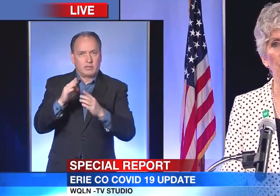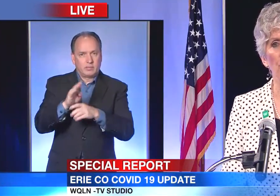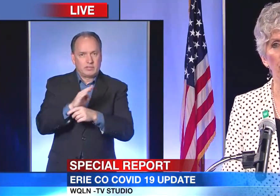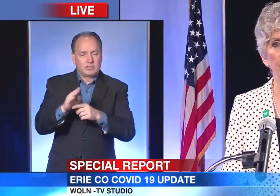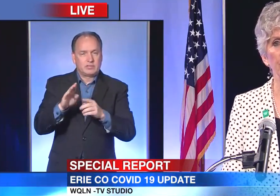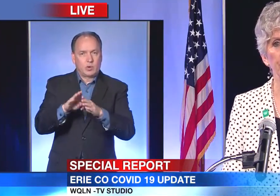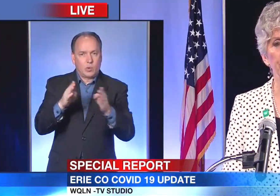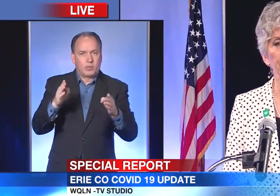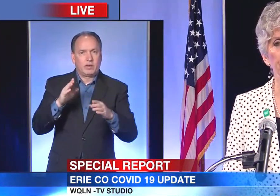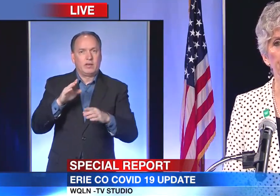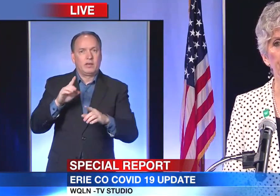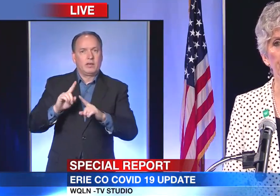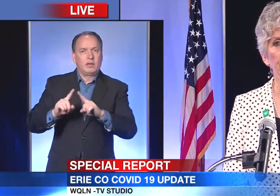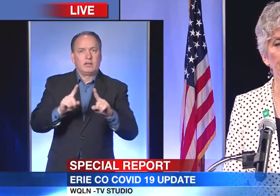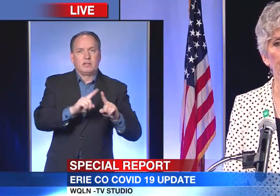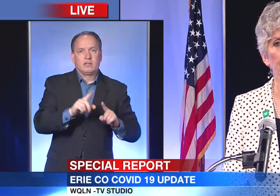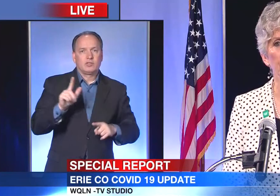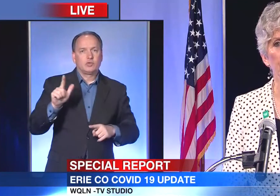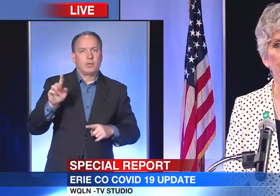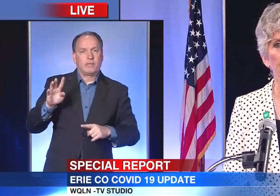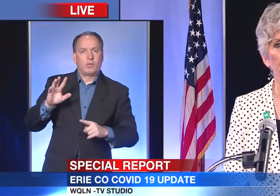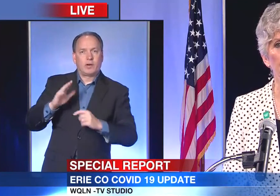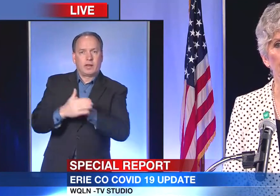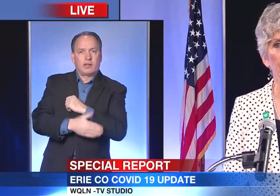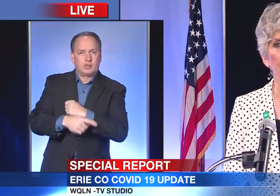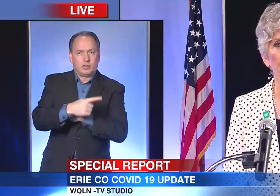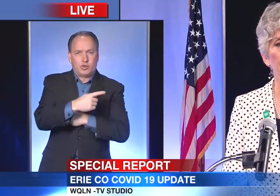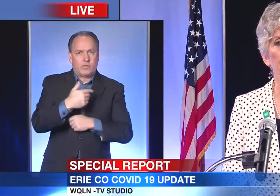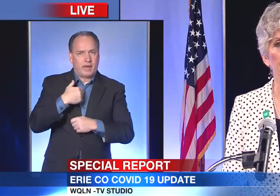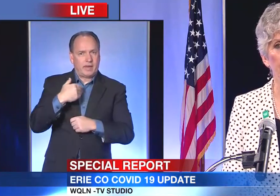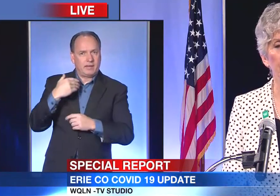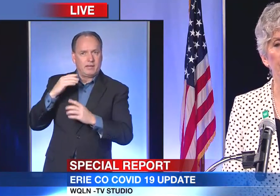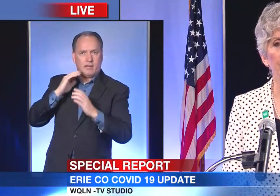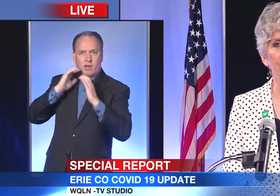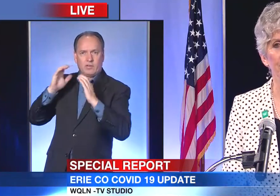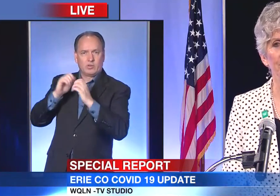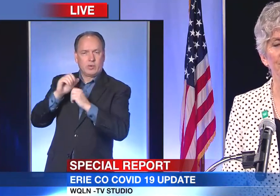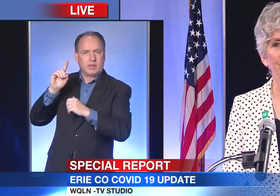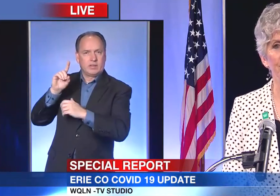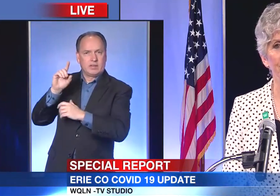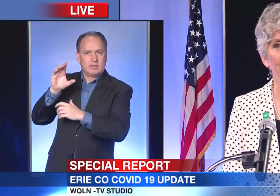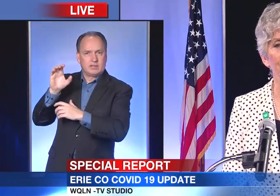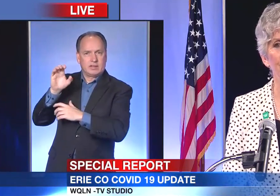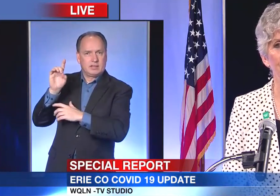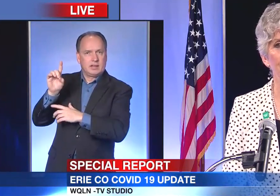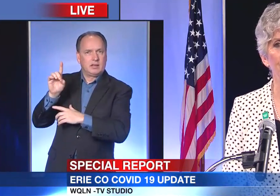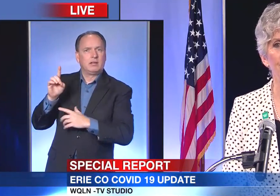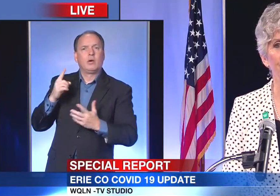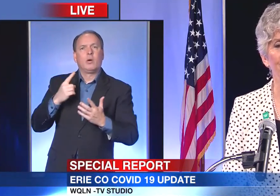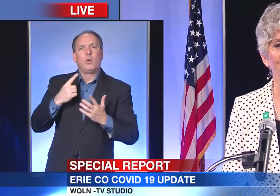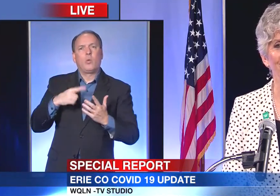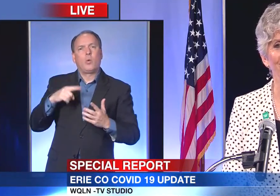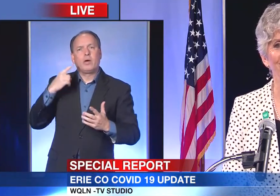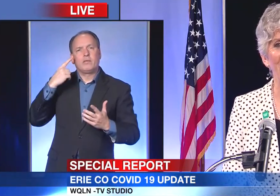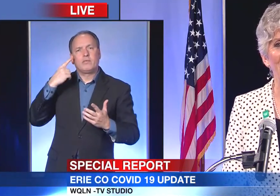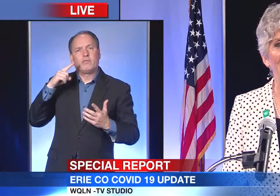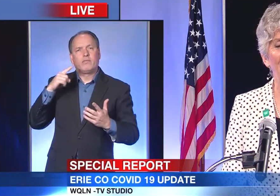ADDITIONAL GUIDANCE FOR BUSINESSES PERMITTED TO REOPEN IN THE 24 COUNTIES. YOU HAD CONVERSATIONS THIS WEEK